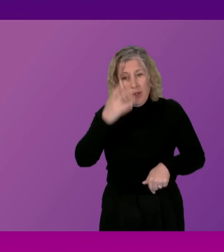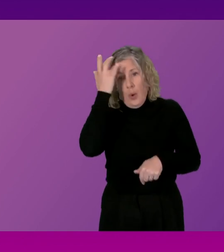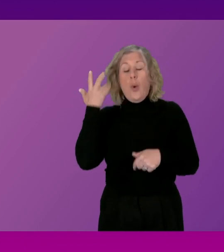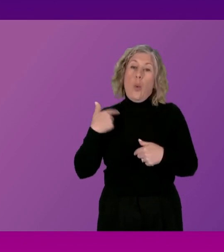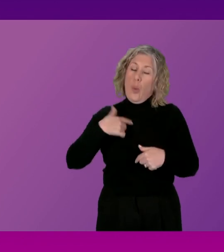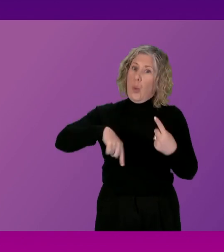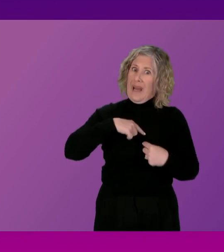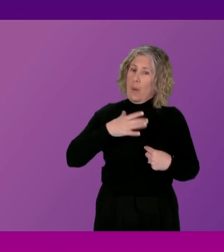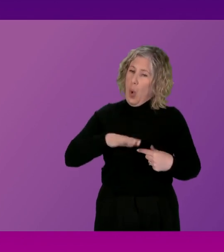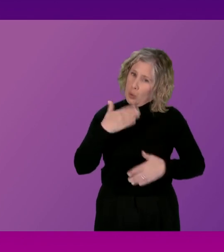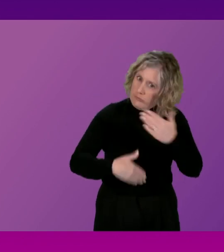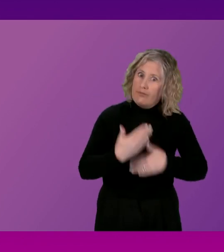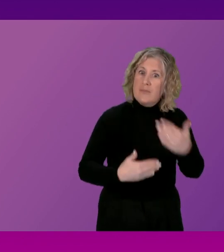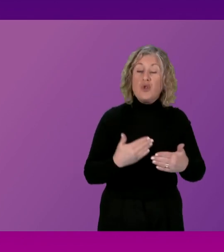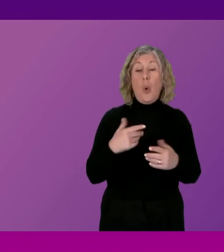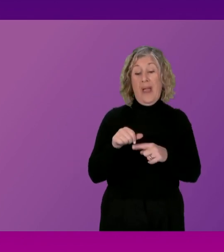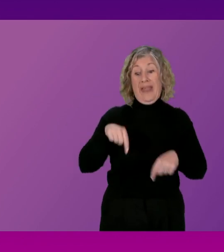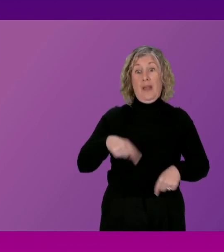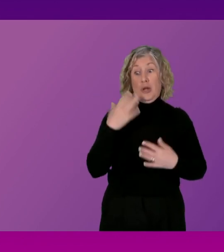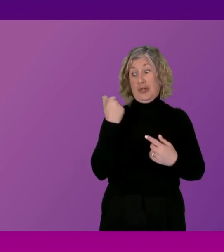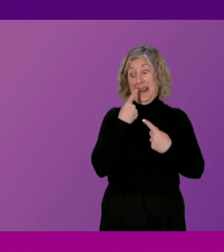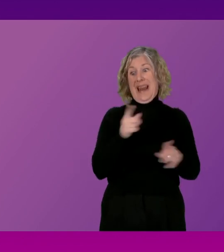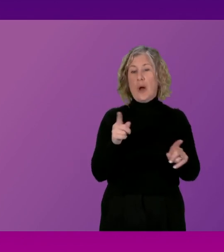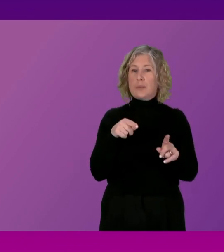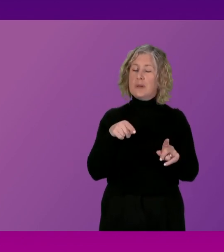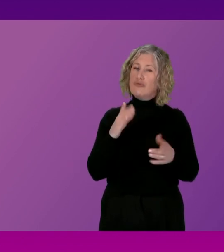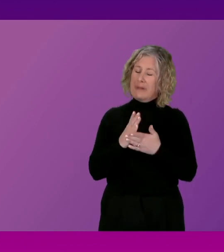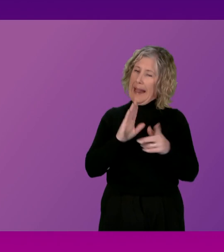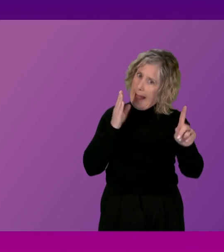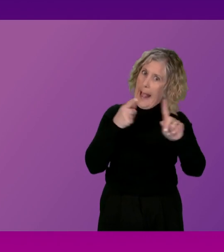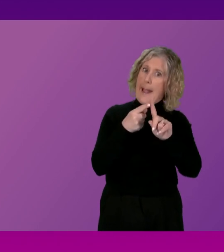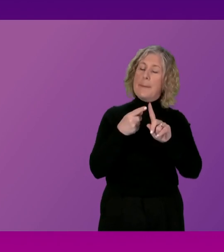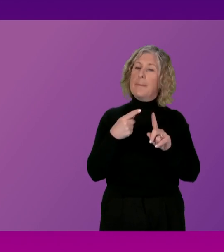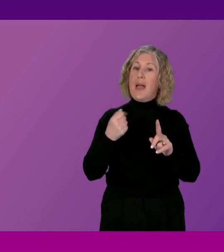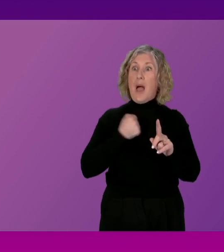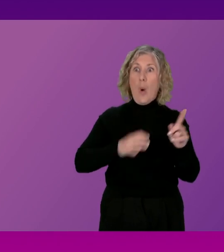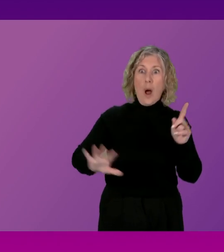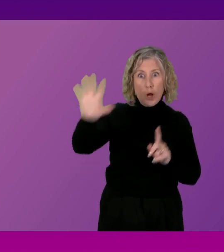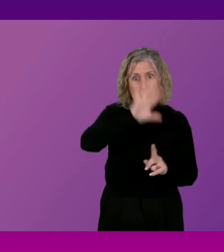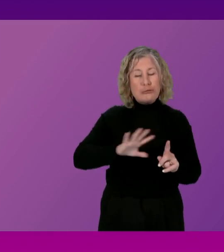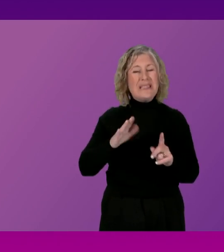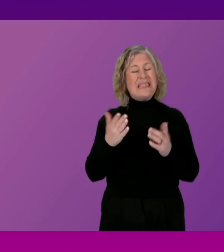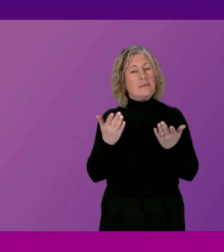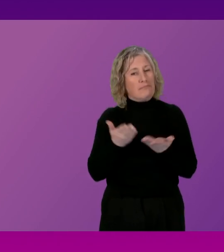The announcement is the next step in ensuring that our transport system and our country are fair and accessible to all.